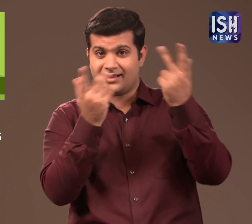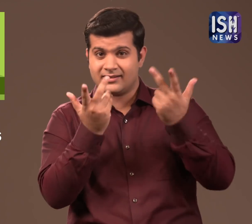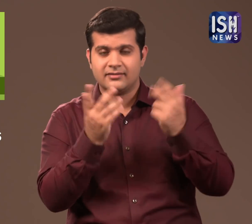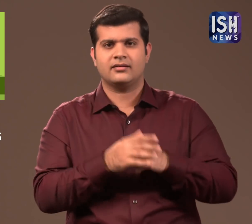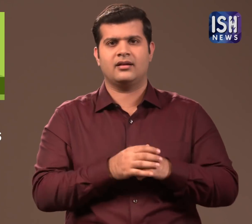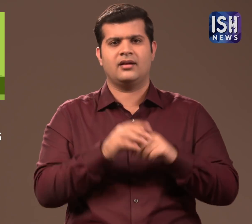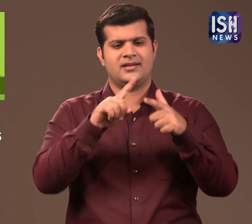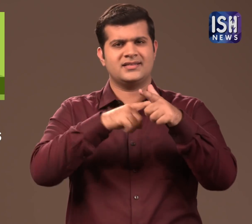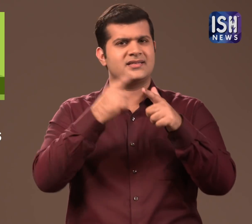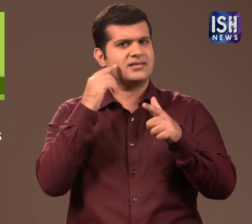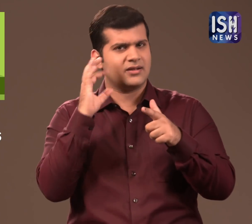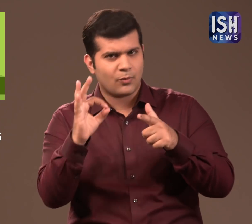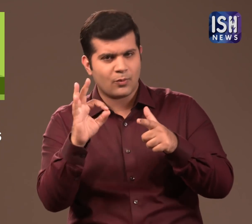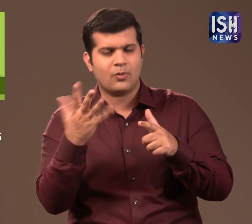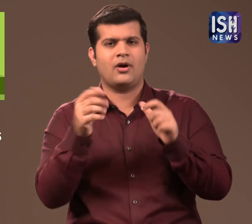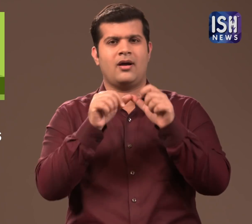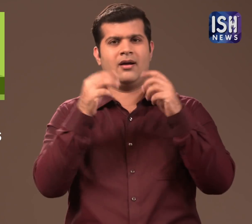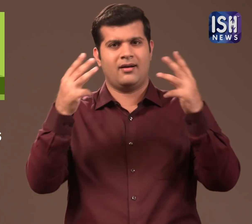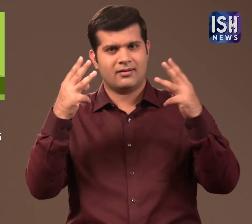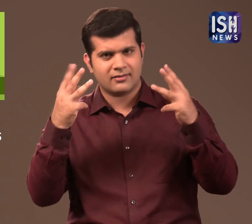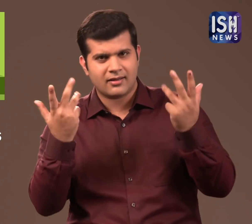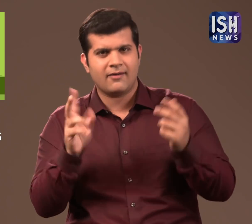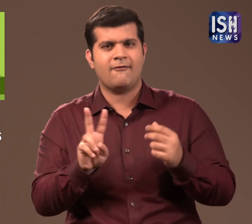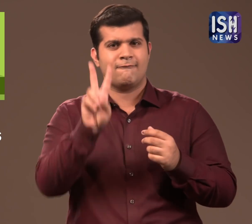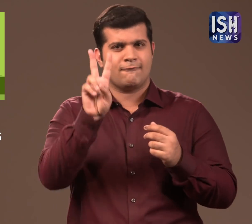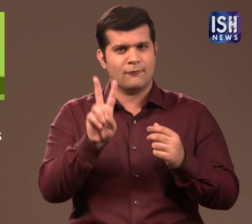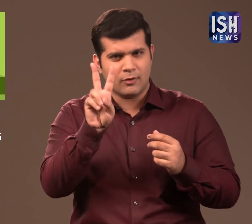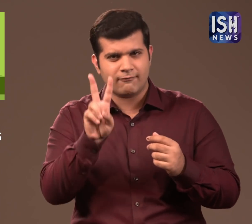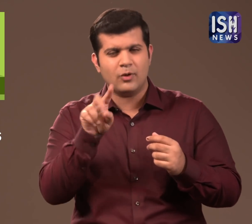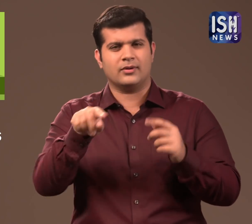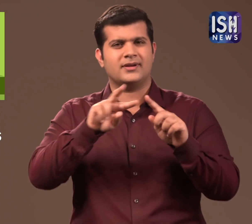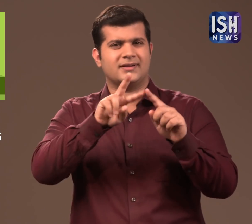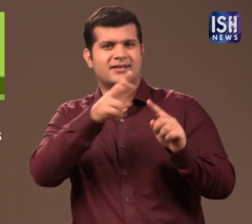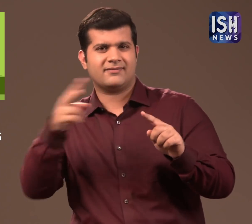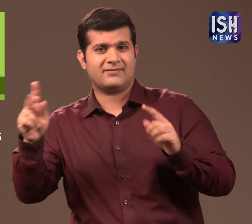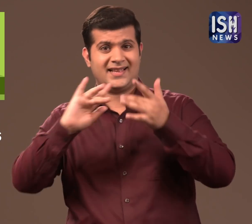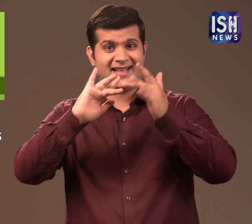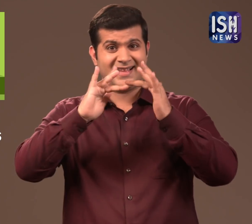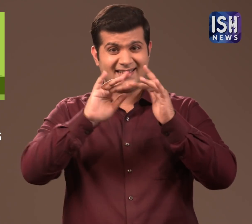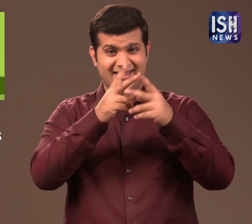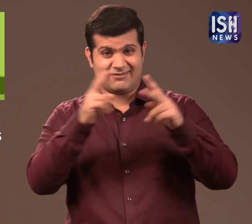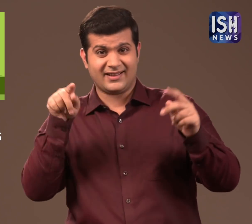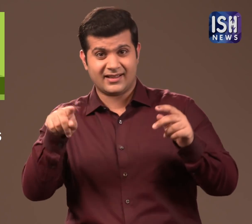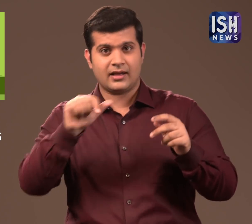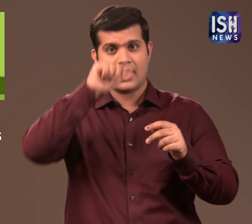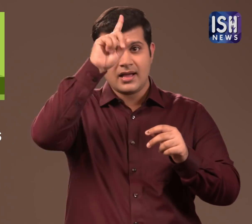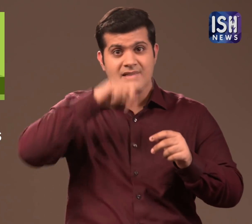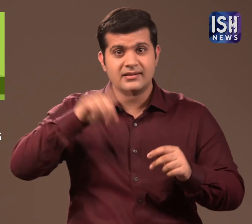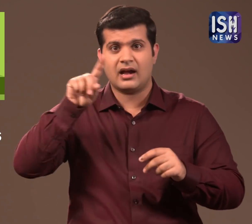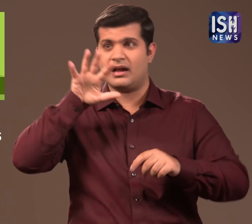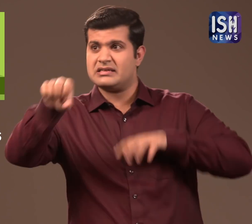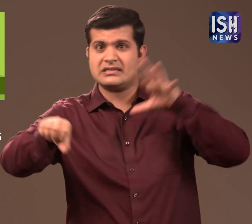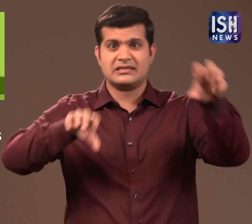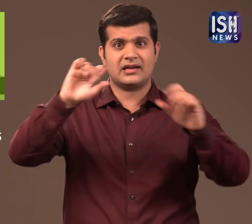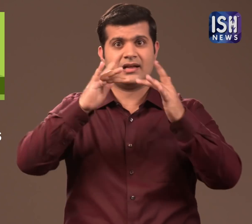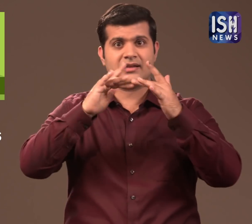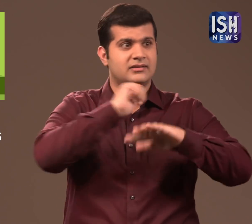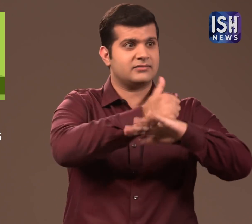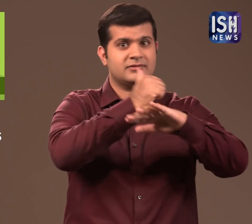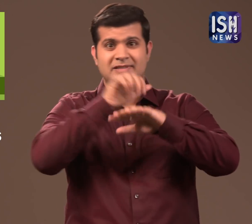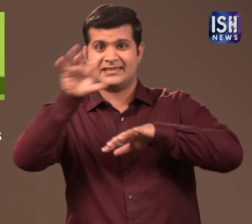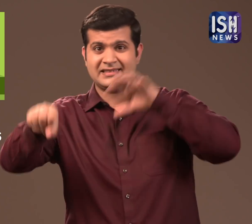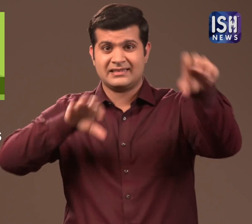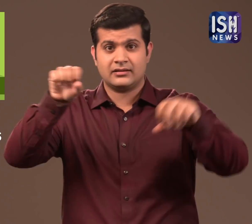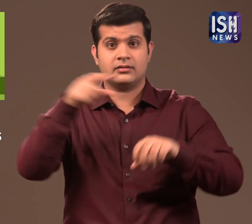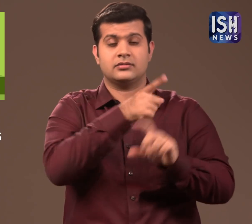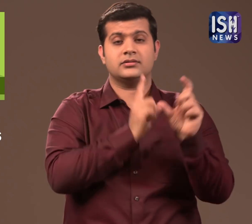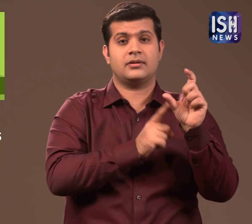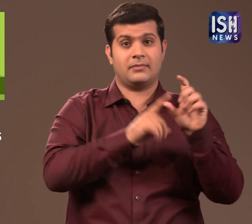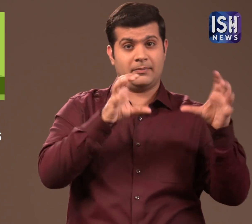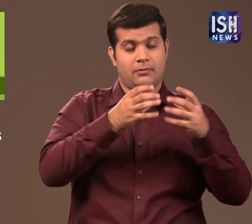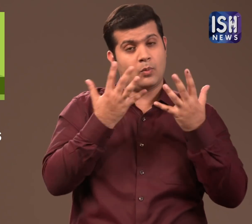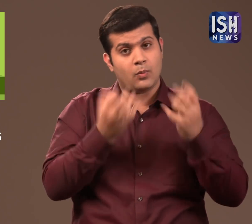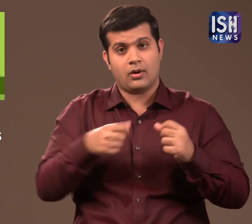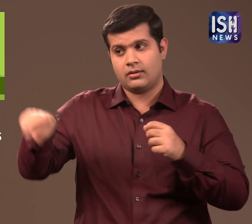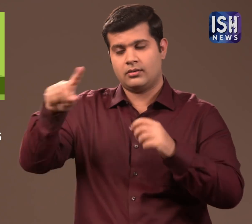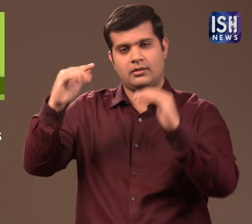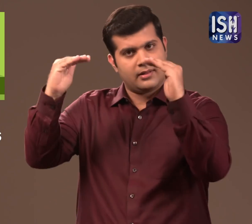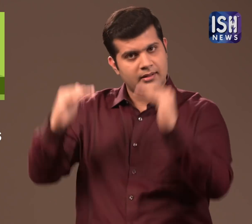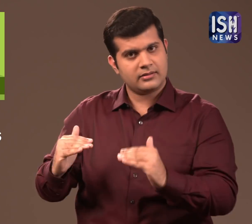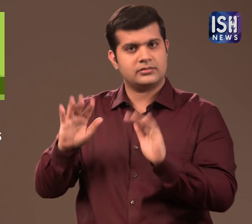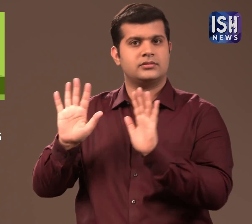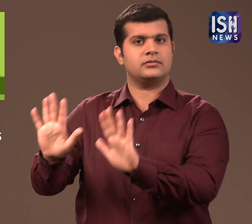They want to reduce the monopoly by certain companies like Jio, Airtel, Vodafone etc, over the internet.